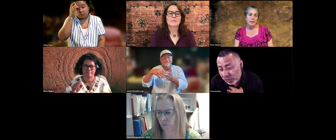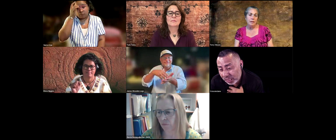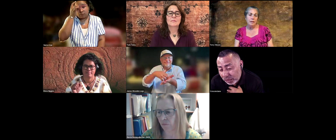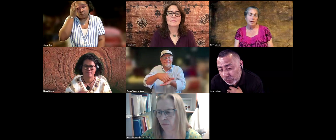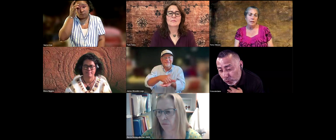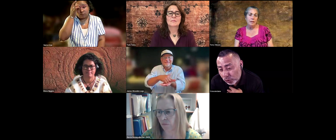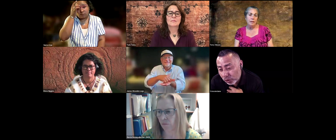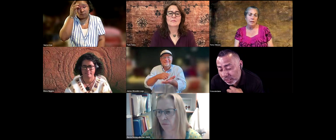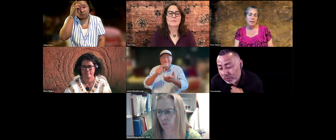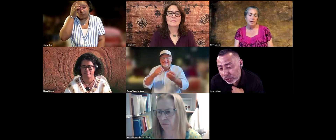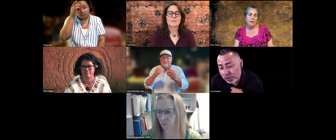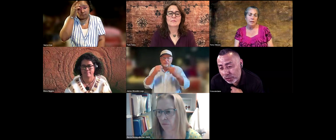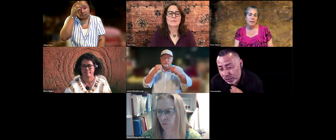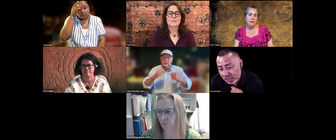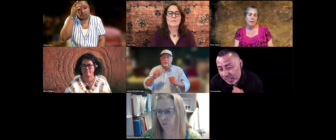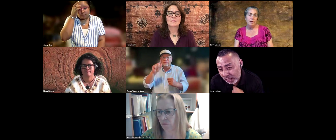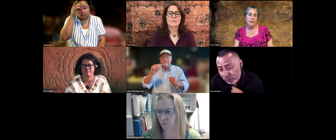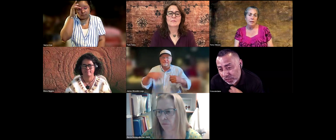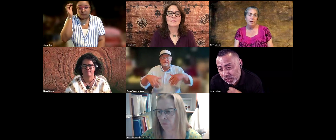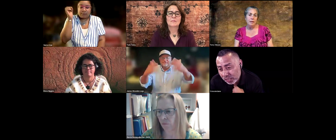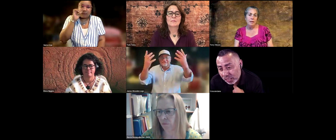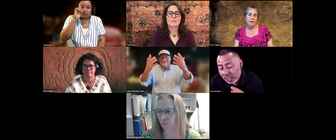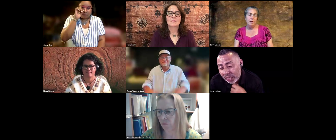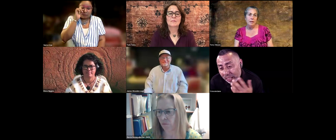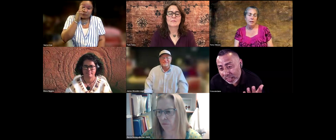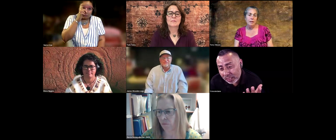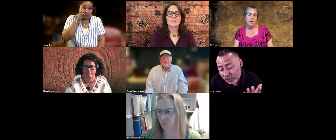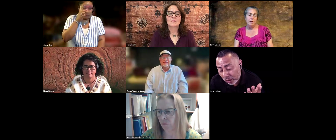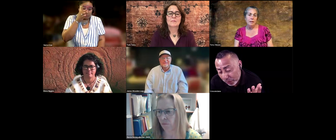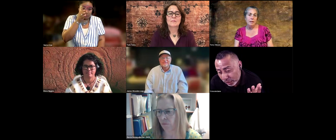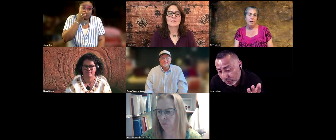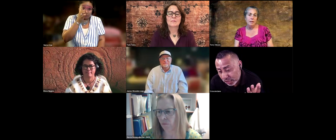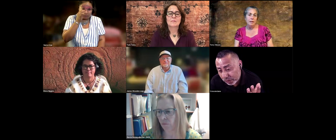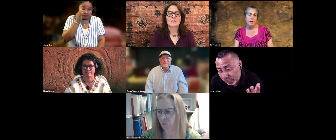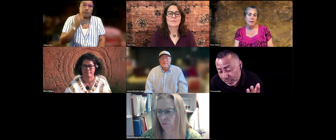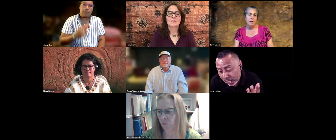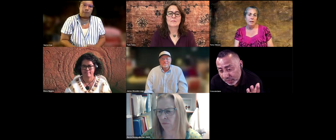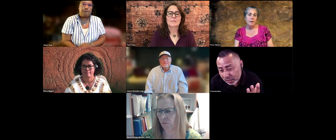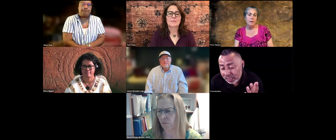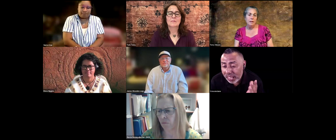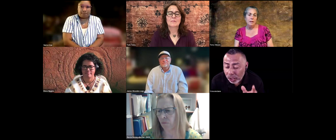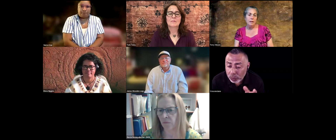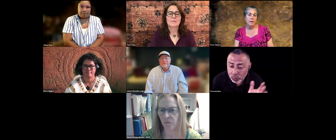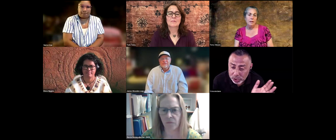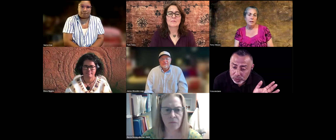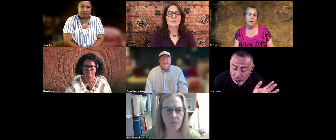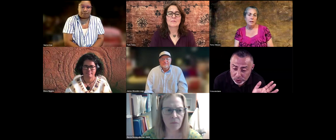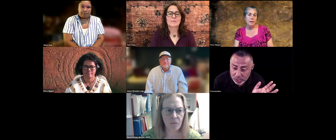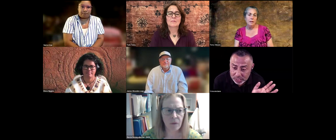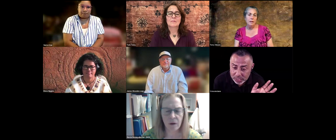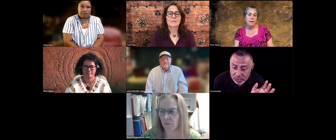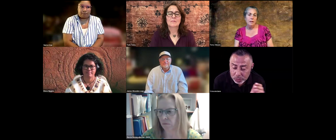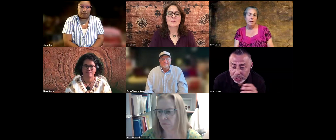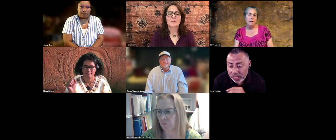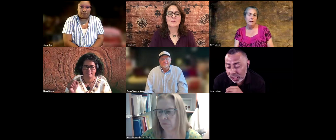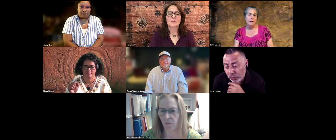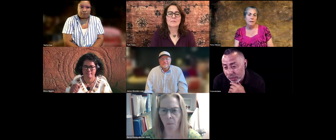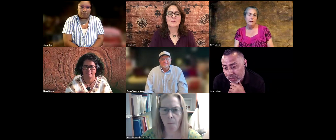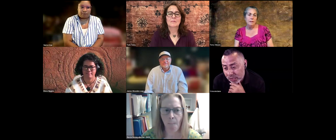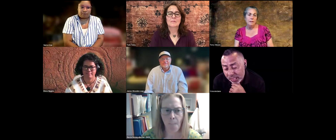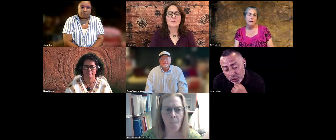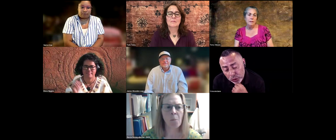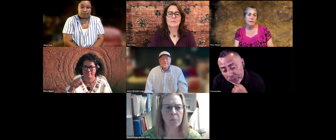So we need more individuals to learn sign language. Americans with Disabilities Act that law works for the United States but not anywhere else.